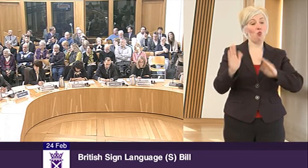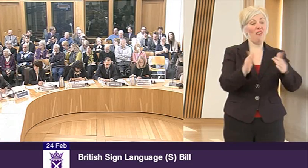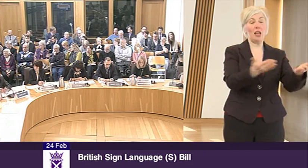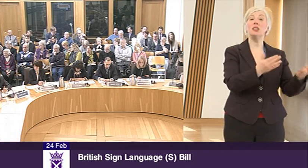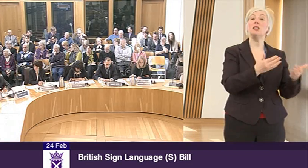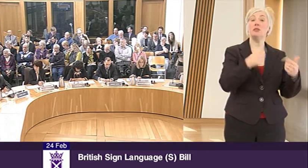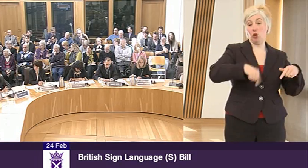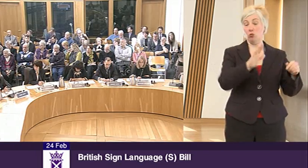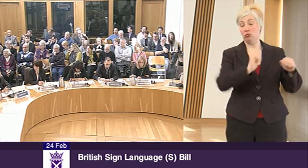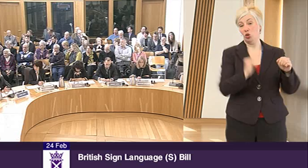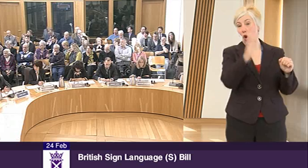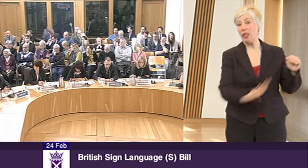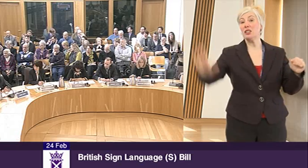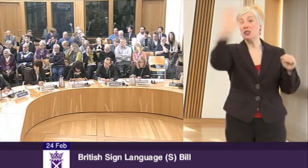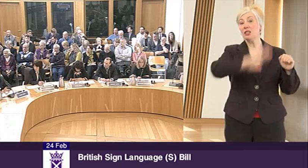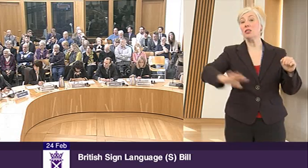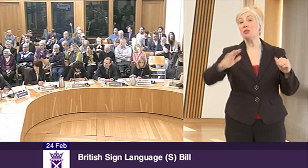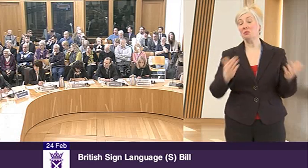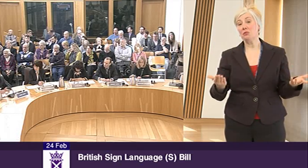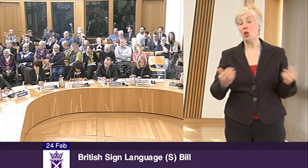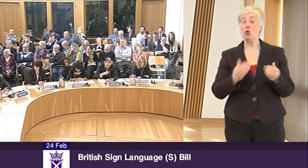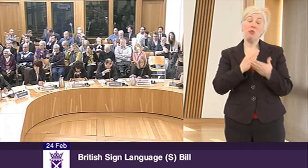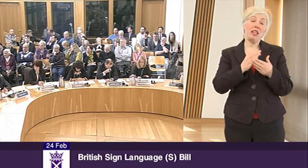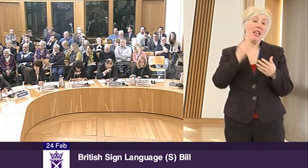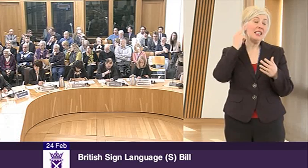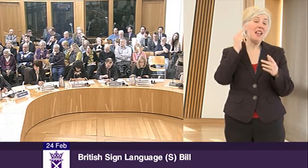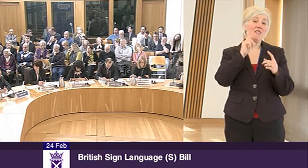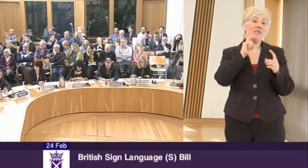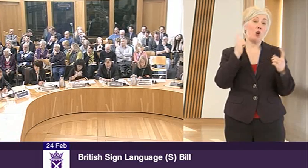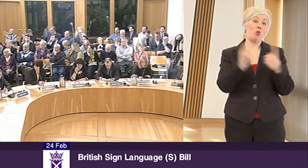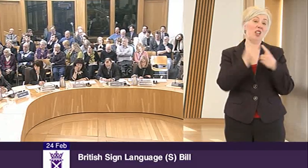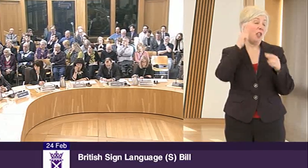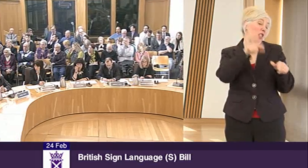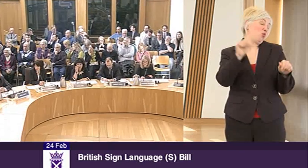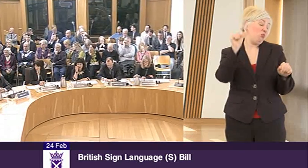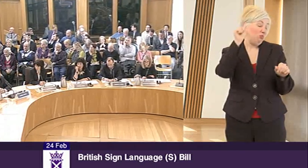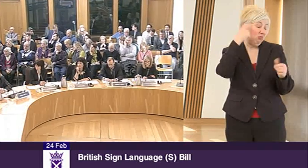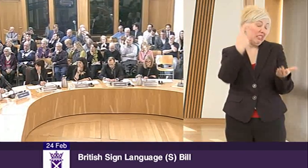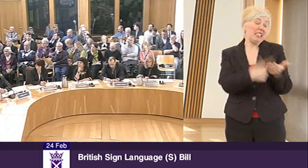in Scotland. It would be for the committee to decide which would be the best option.